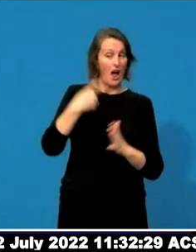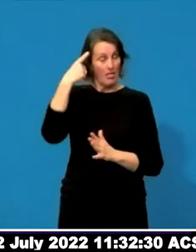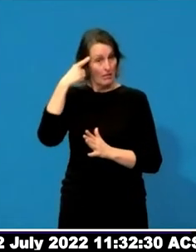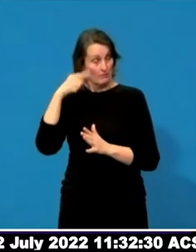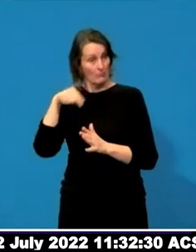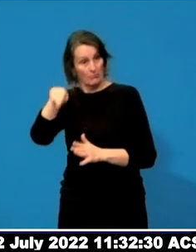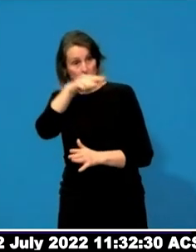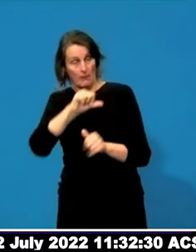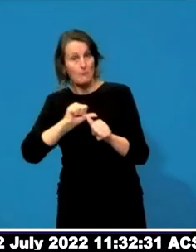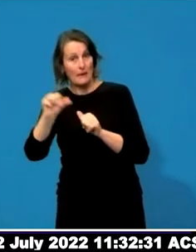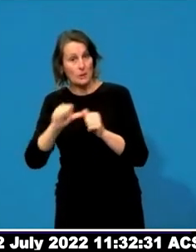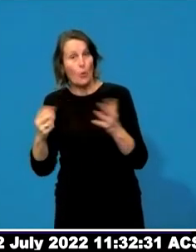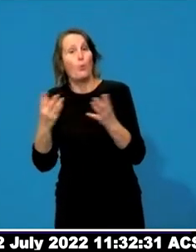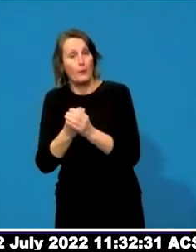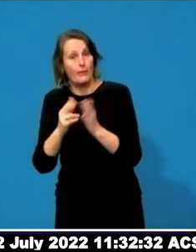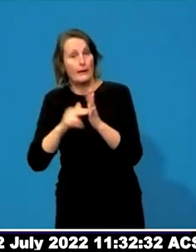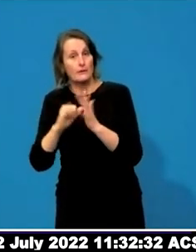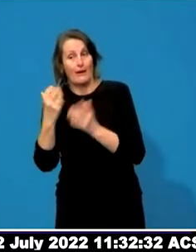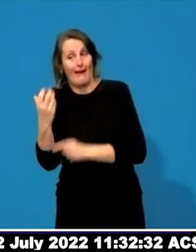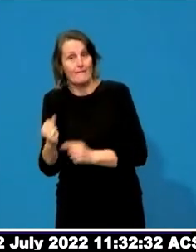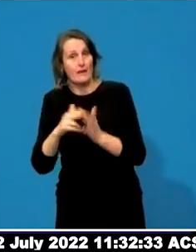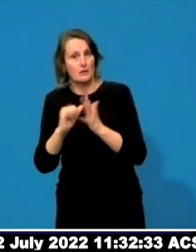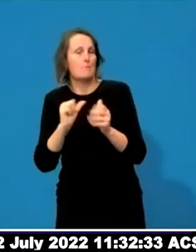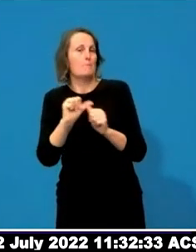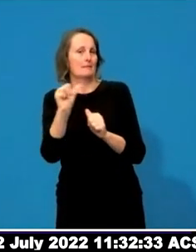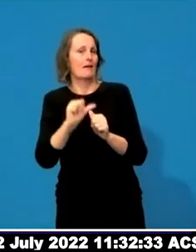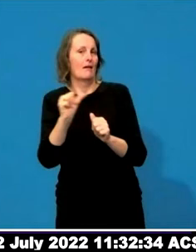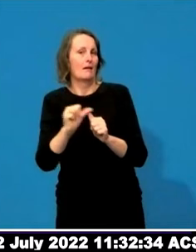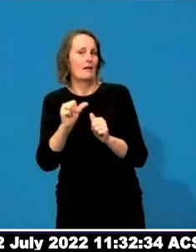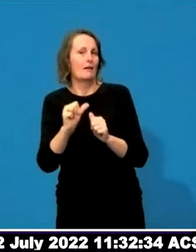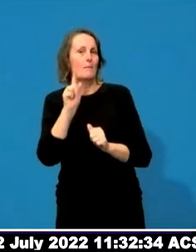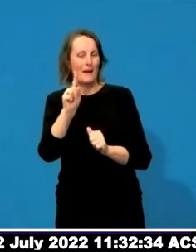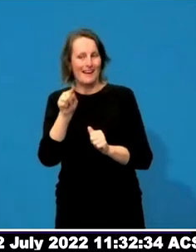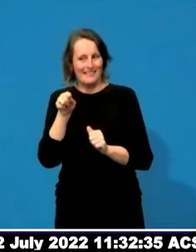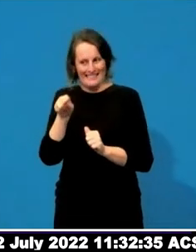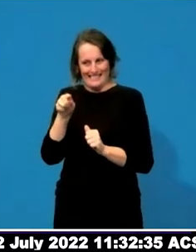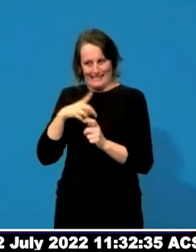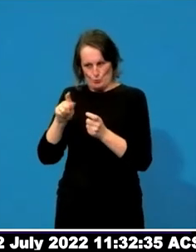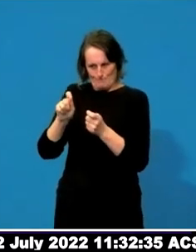the recipe is there, but we need to refine it so that -